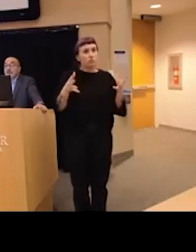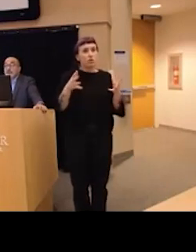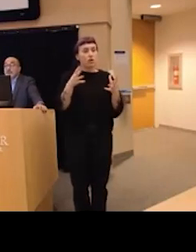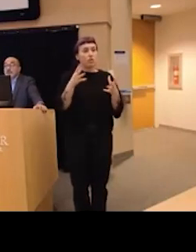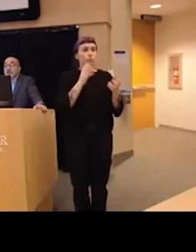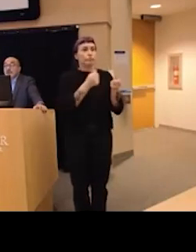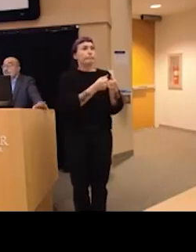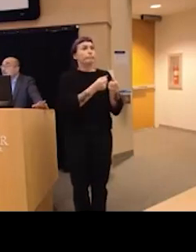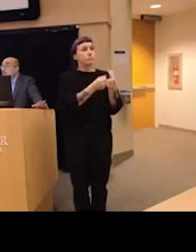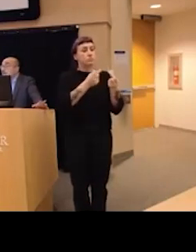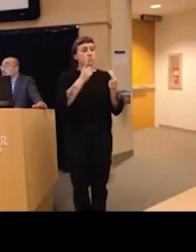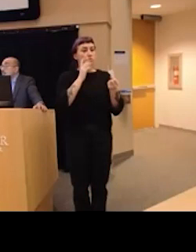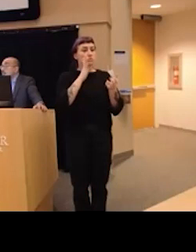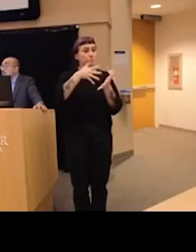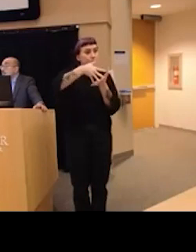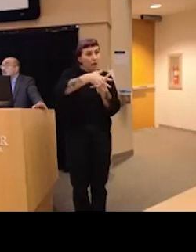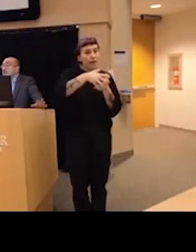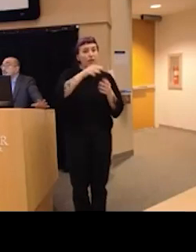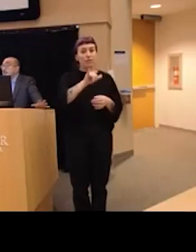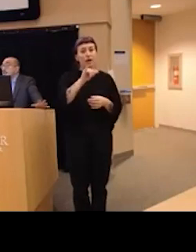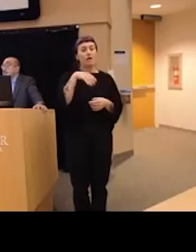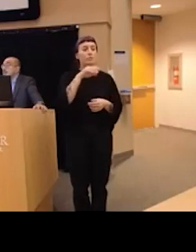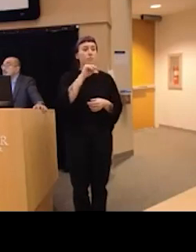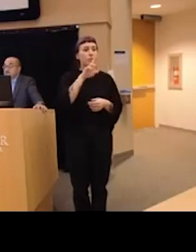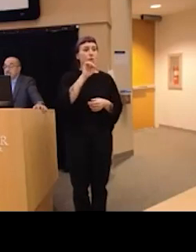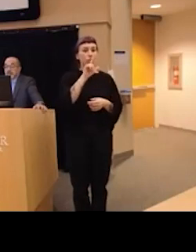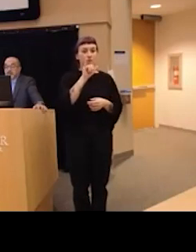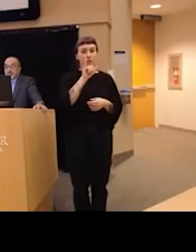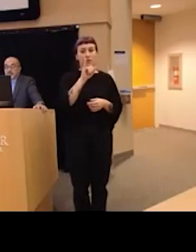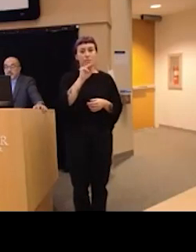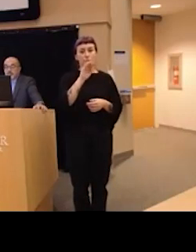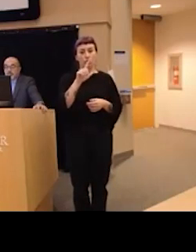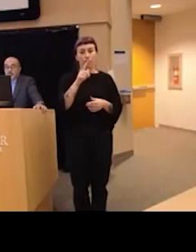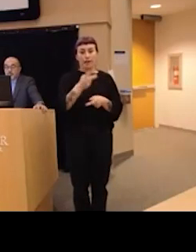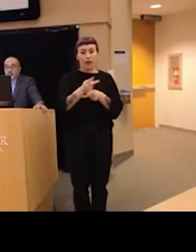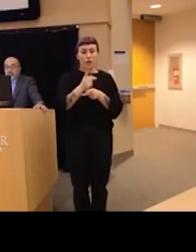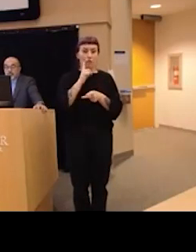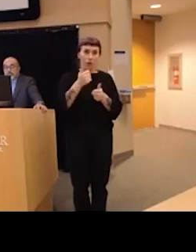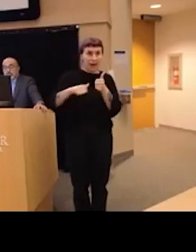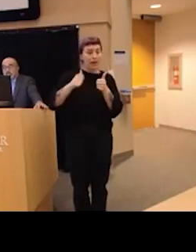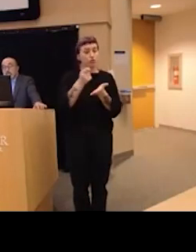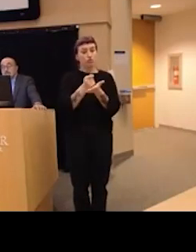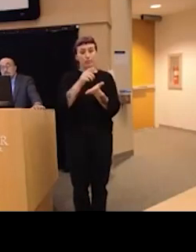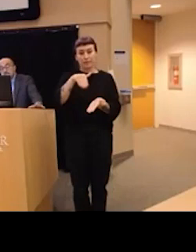of of embedding multimodal care in any type of pain treatment setting so um again episodic care